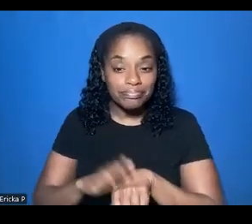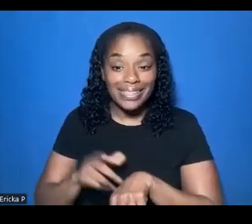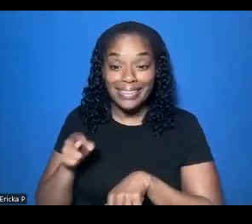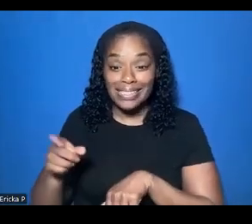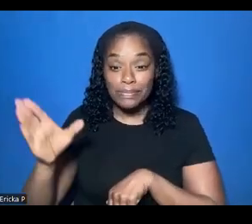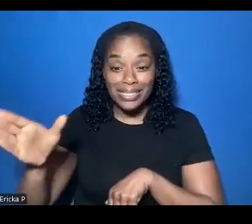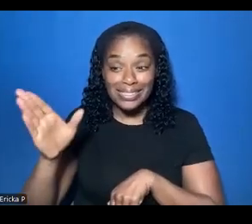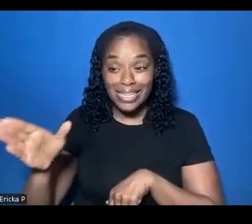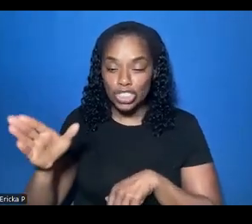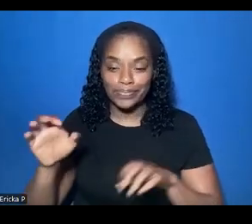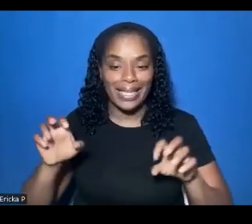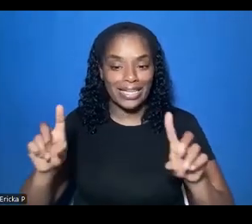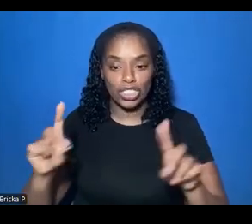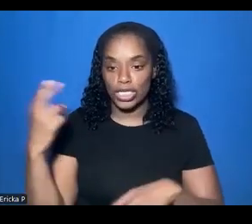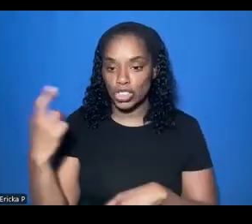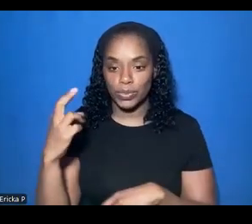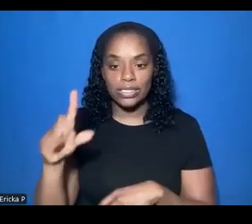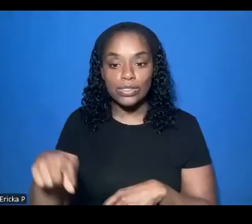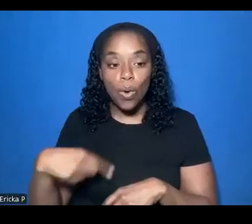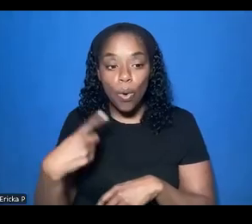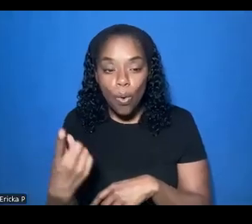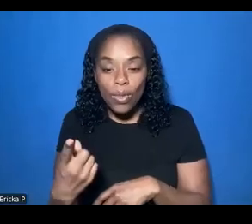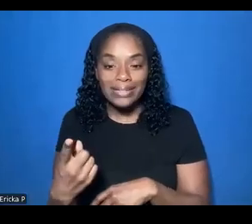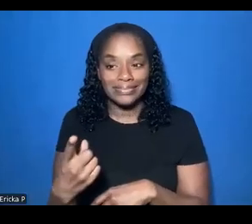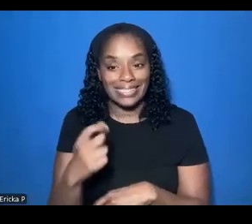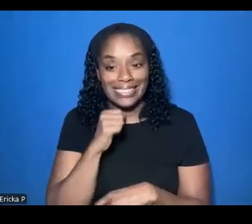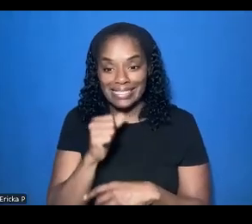for education only and does not constitute legal advice or counsel.